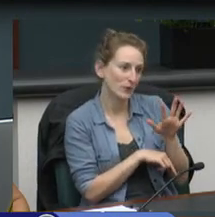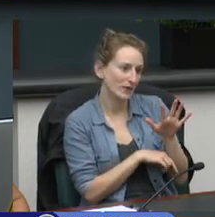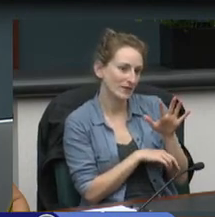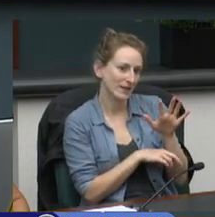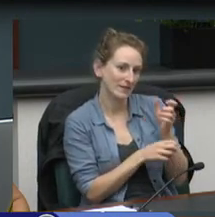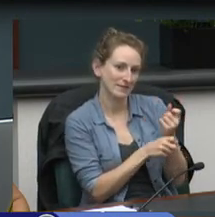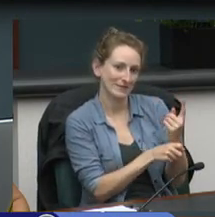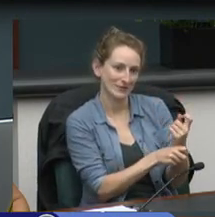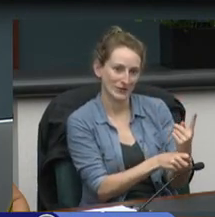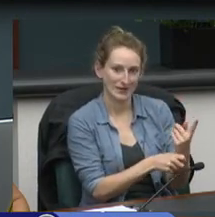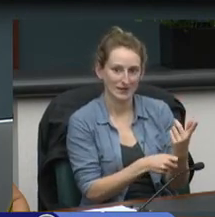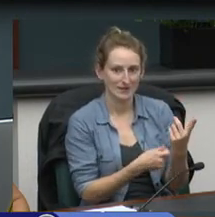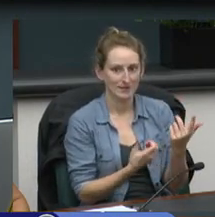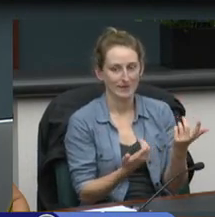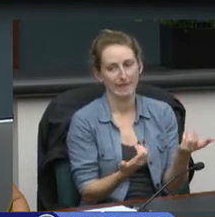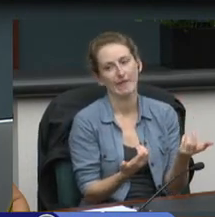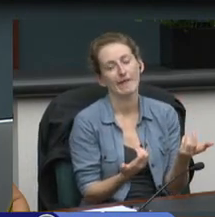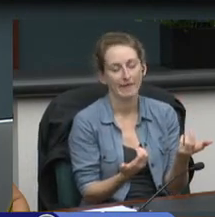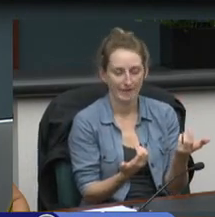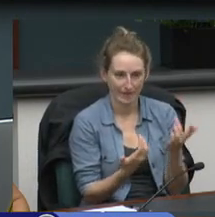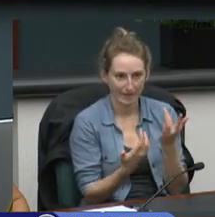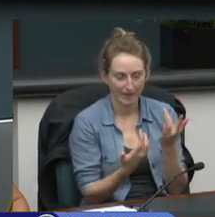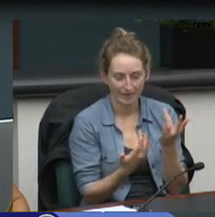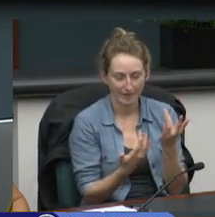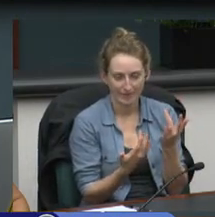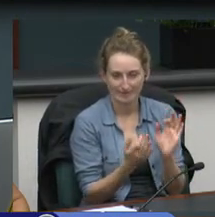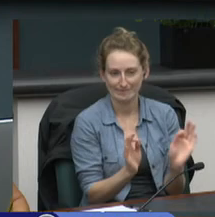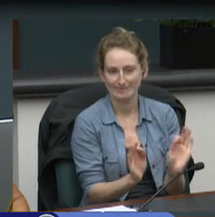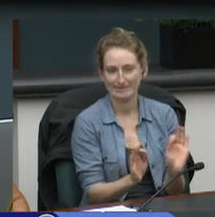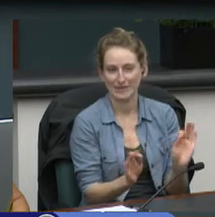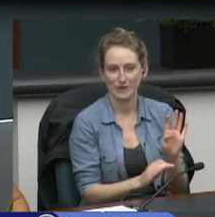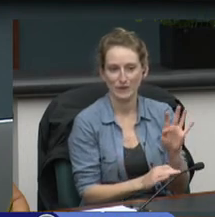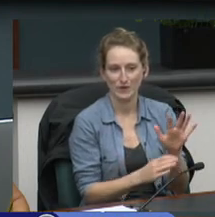it's a very reasonable price and you'll be surprised how much parking becomes